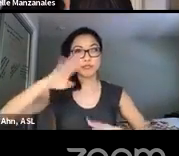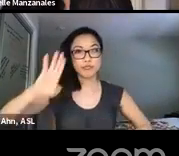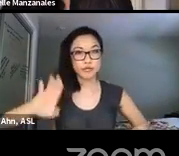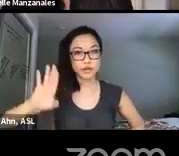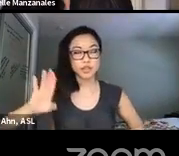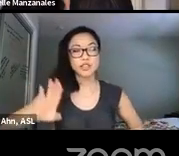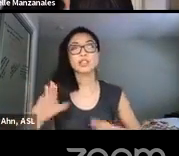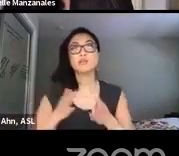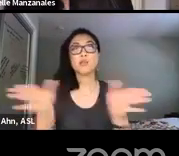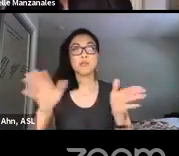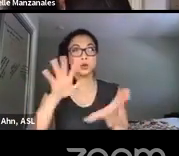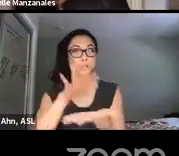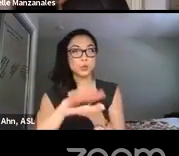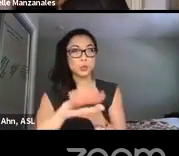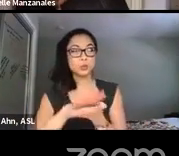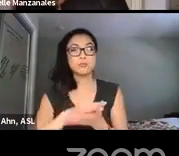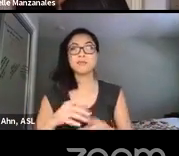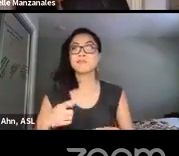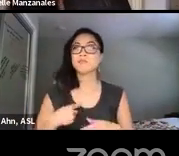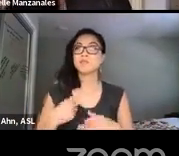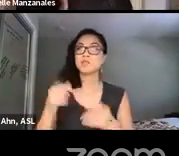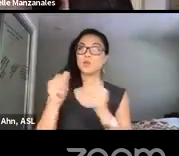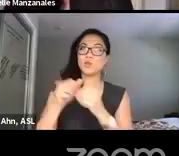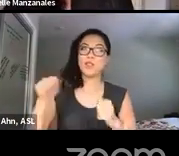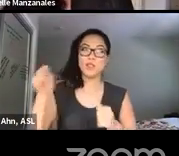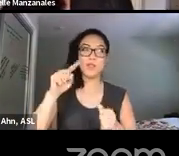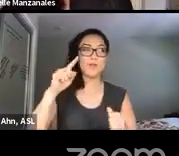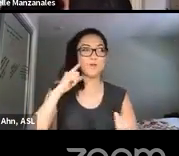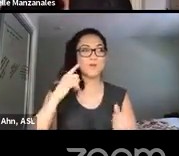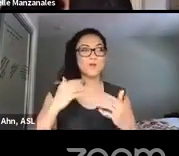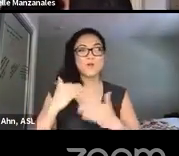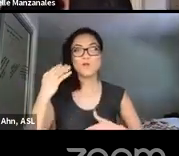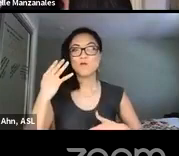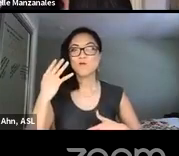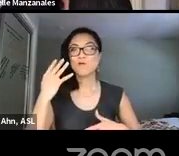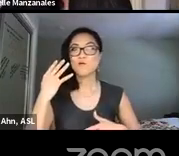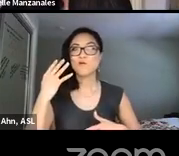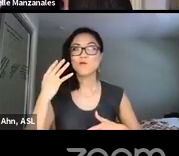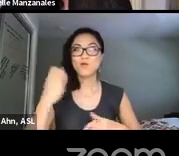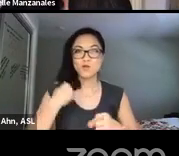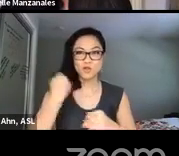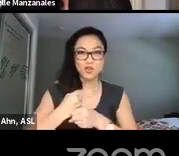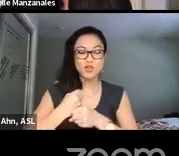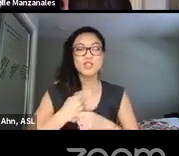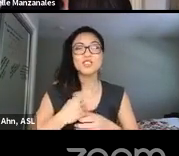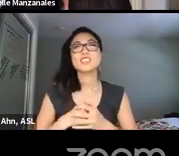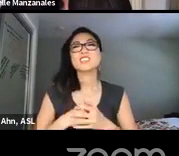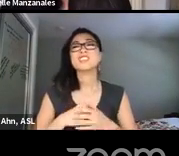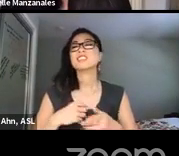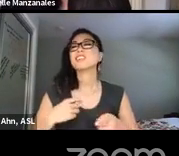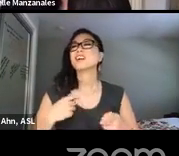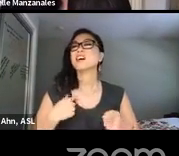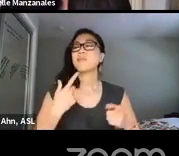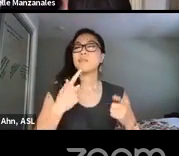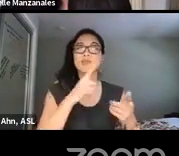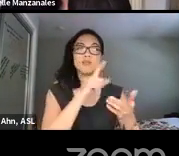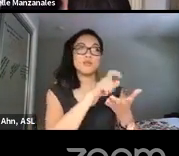happy to be here with all of you. Alejandra Duque Cifuentes: Thank